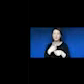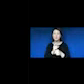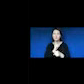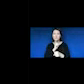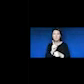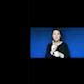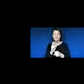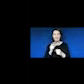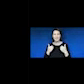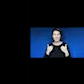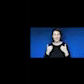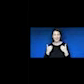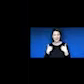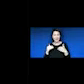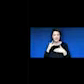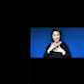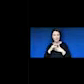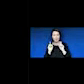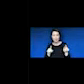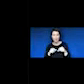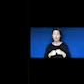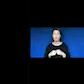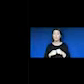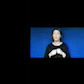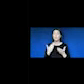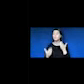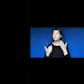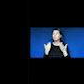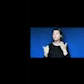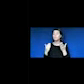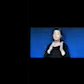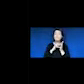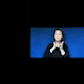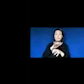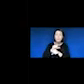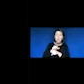Are there medical appointments or regular counselor visits that we need to attend to,